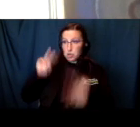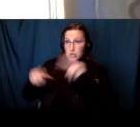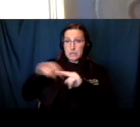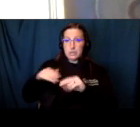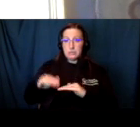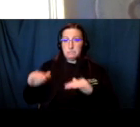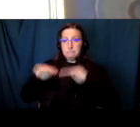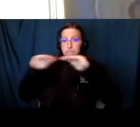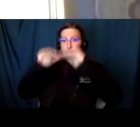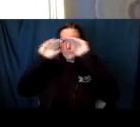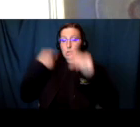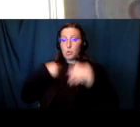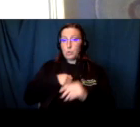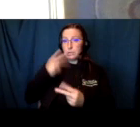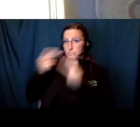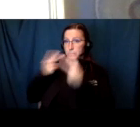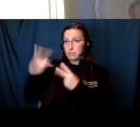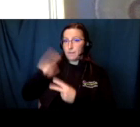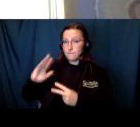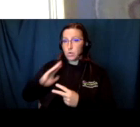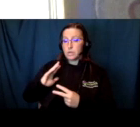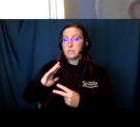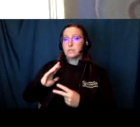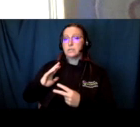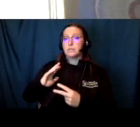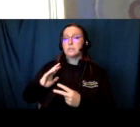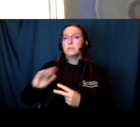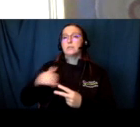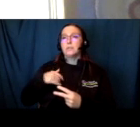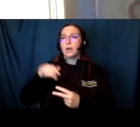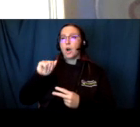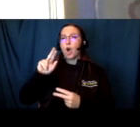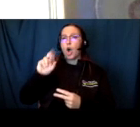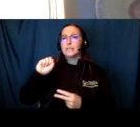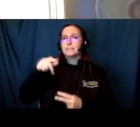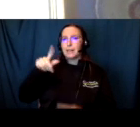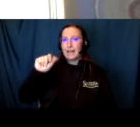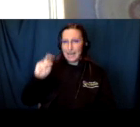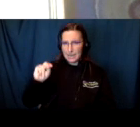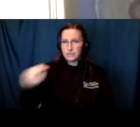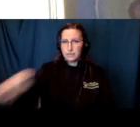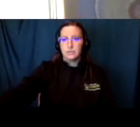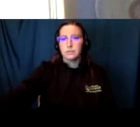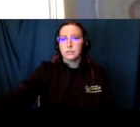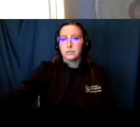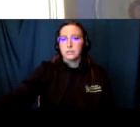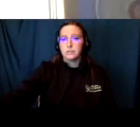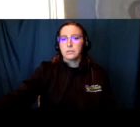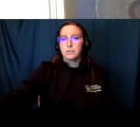the terrace one um the the Ausplan, A-u-s-p-l-a-n, um one I would say who's